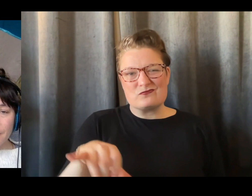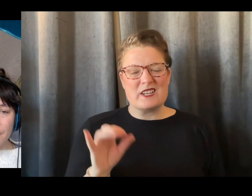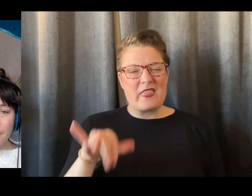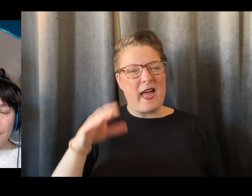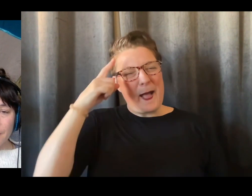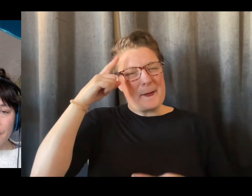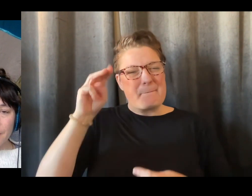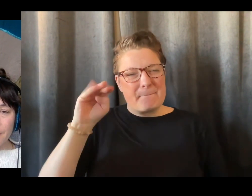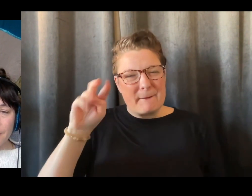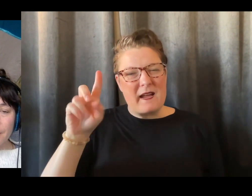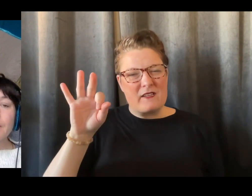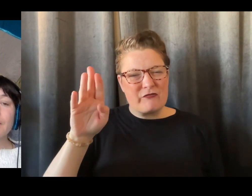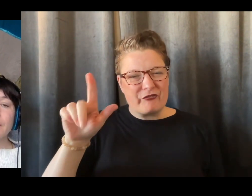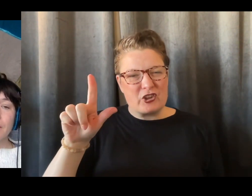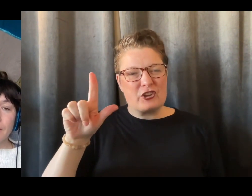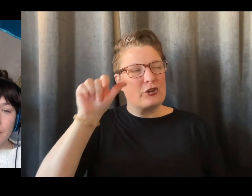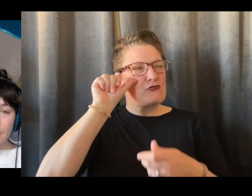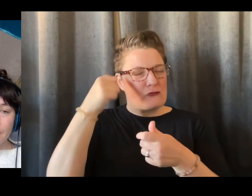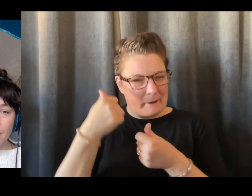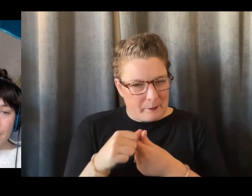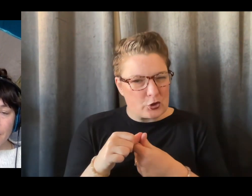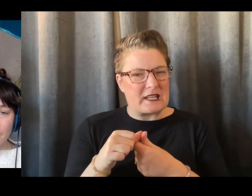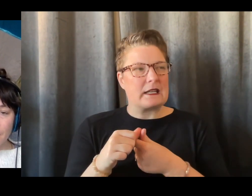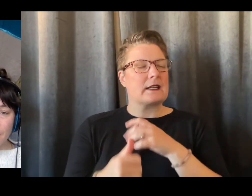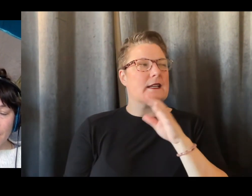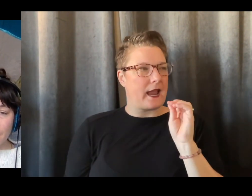And often, being in the reality of ourselves, the truth about ourselves,